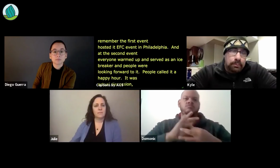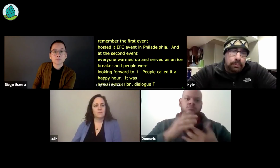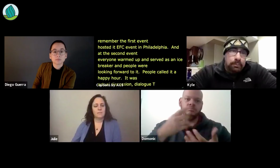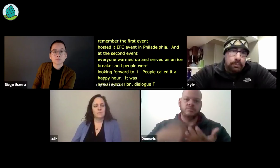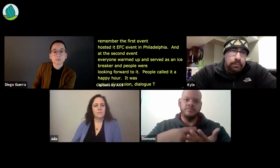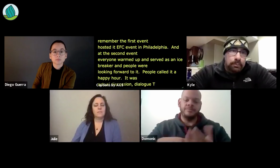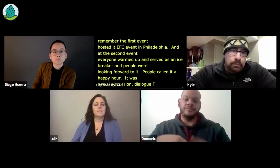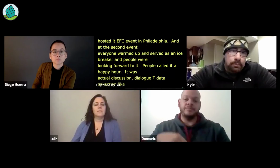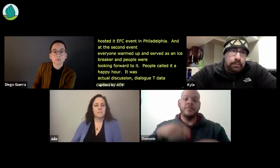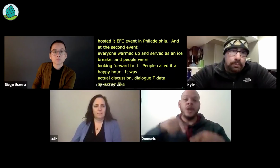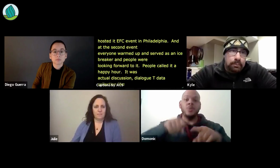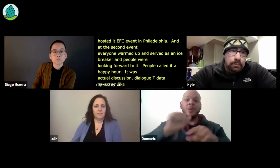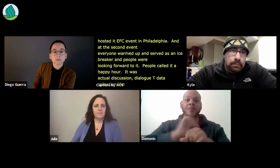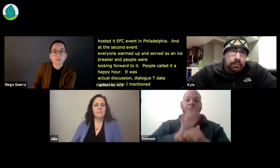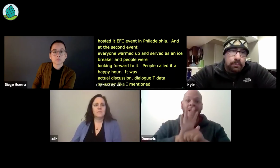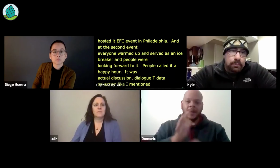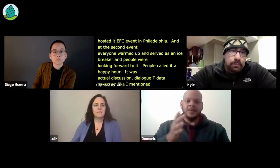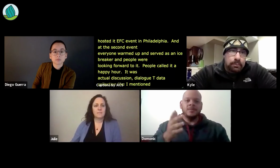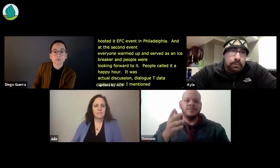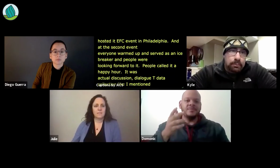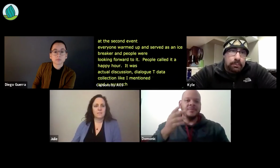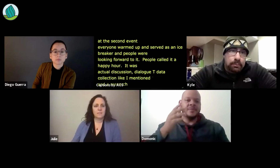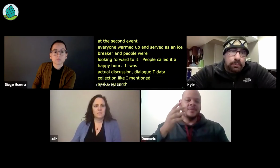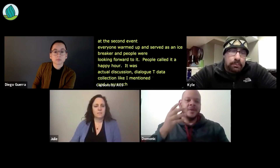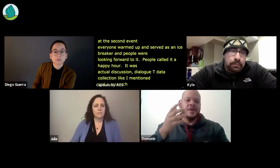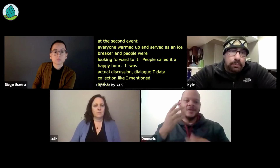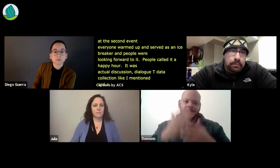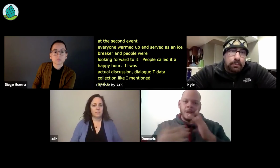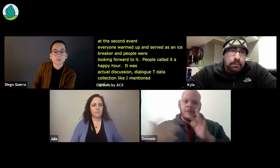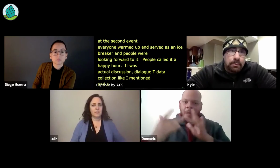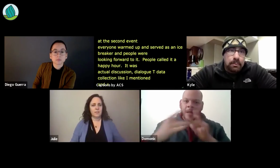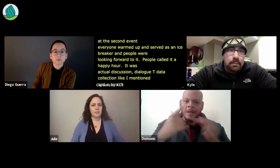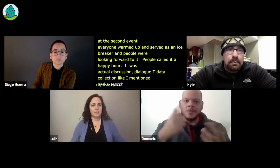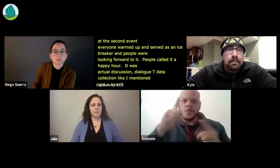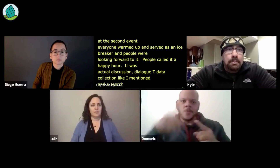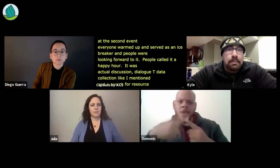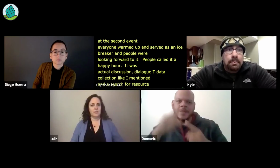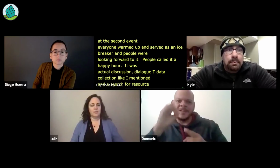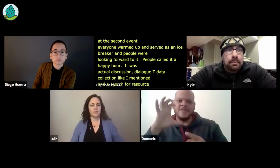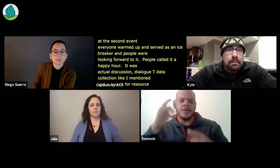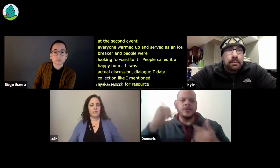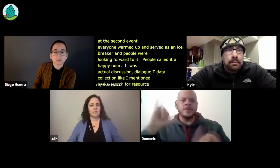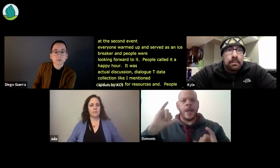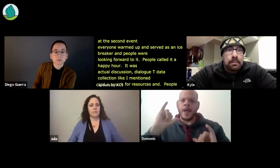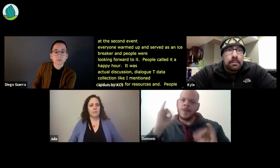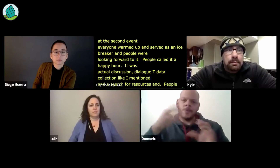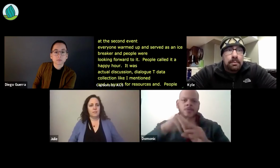felt comfortable in that conversation and dialogue. Of course, with the pandemic, there was a lot of questions about logistics,